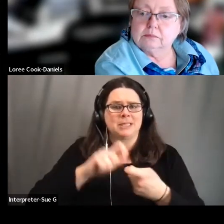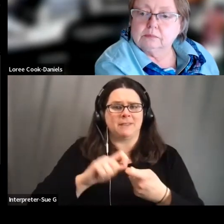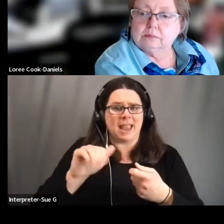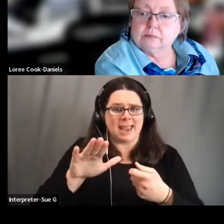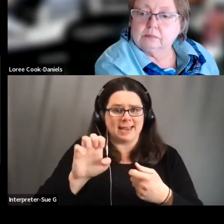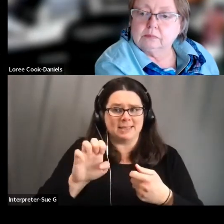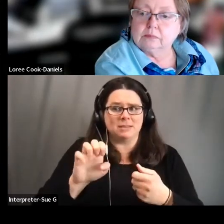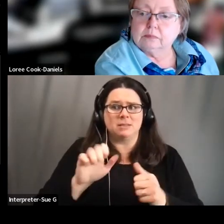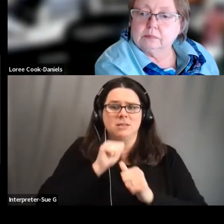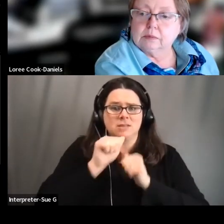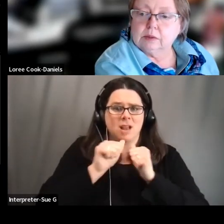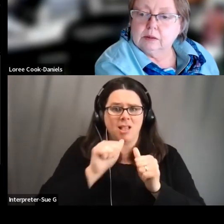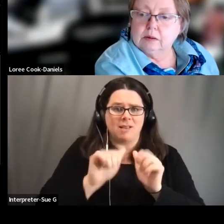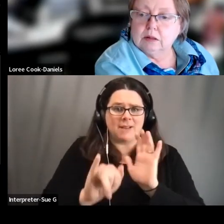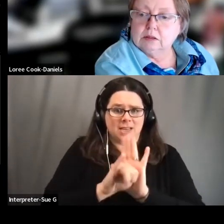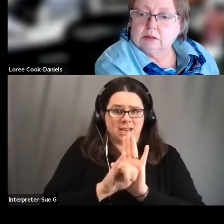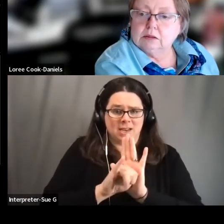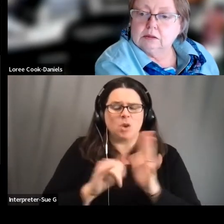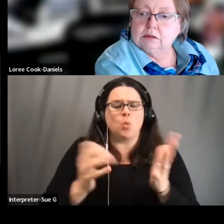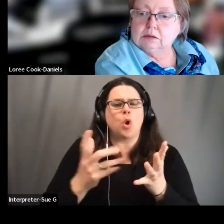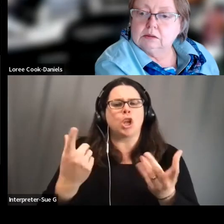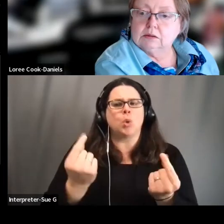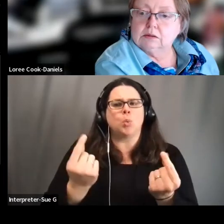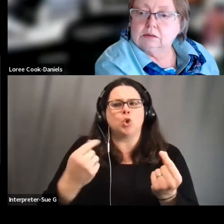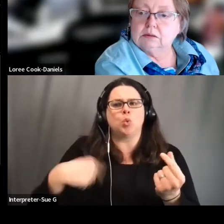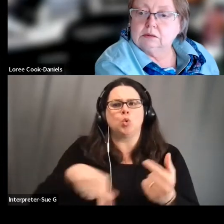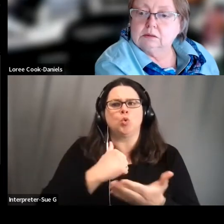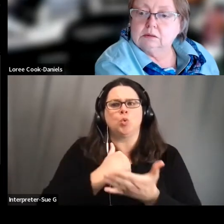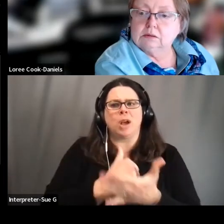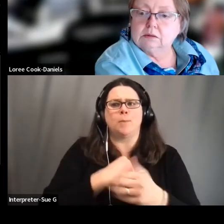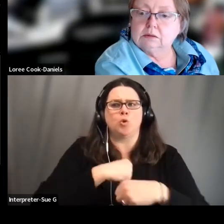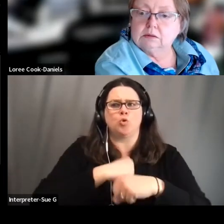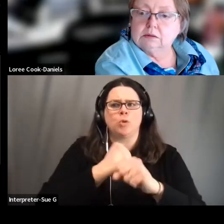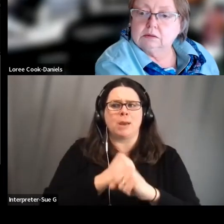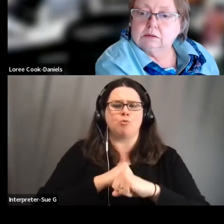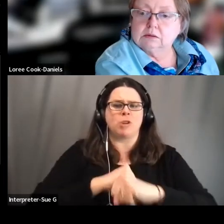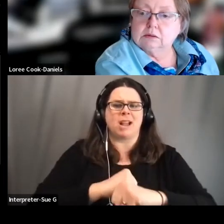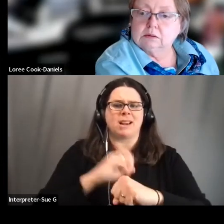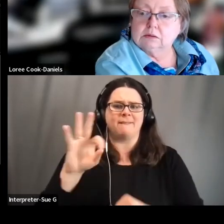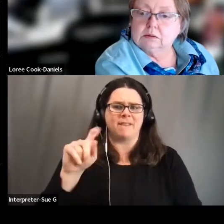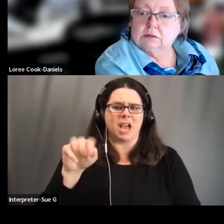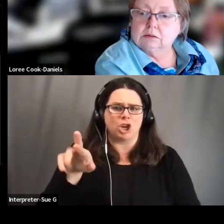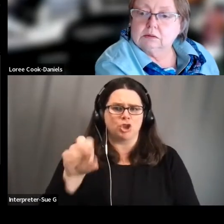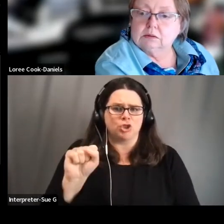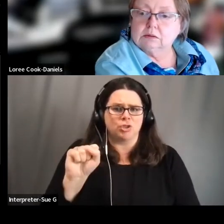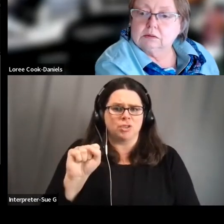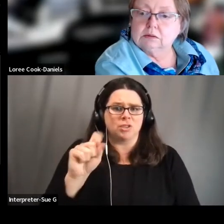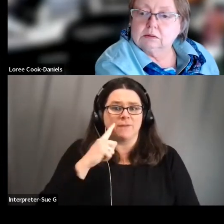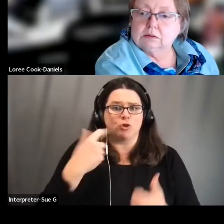What can we do as, to create some protective factors to try to improve